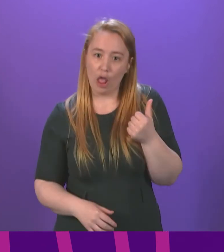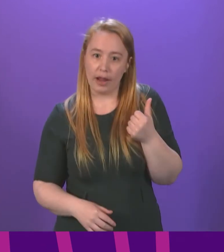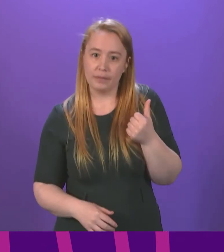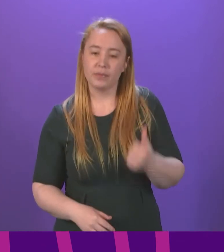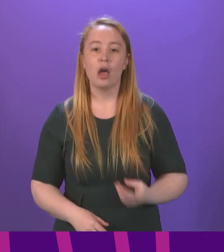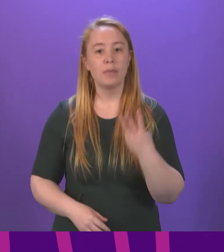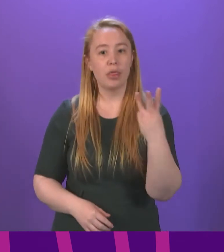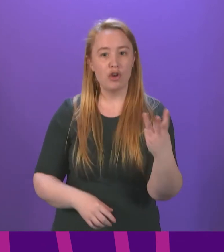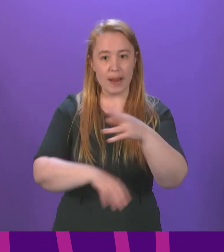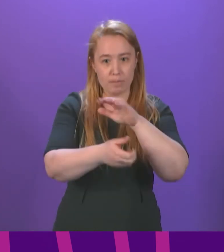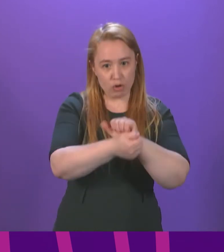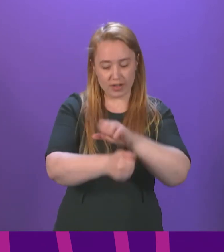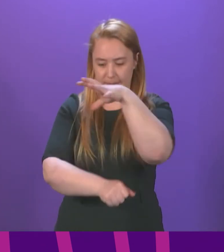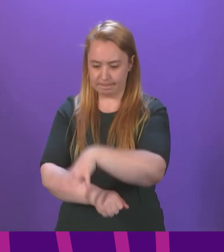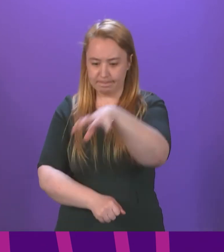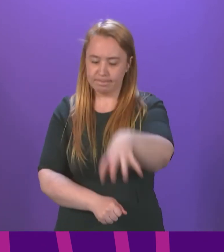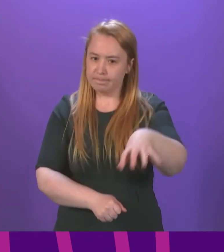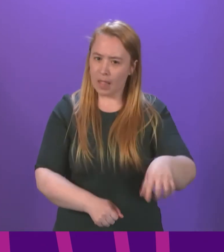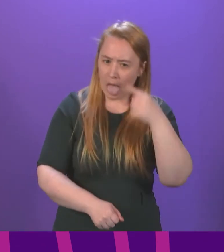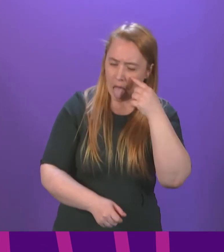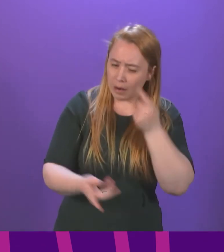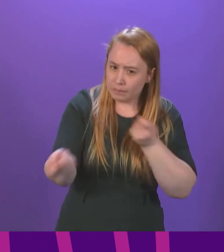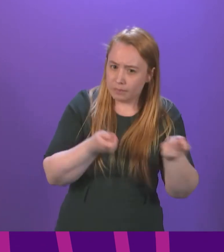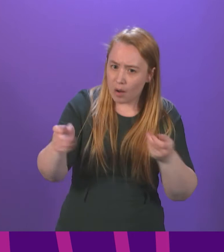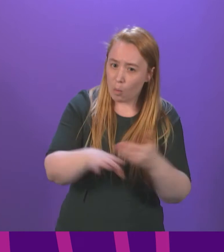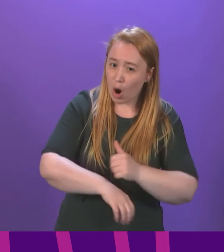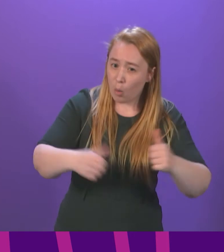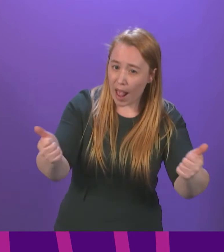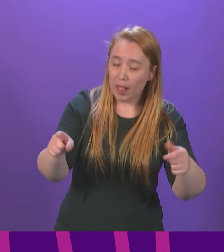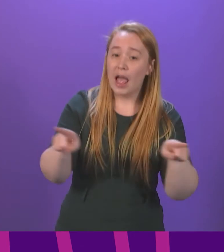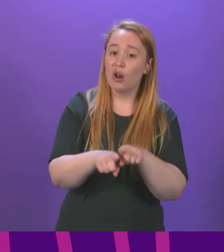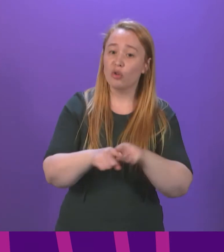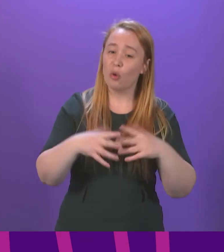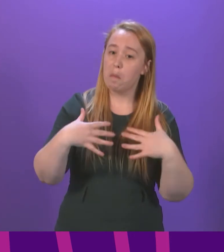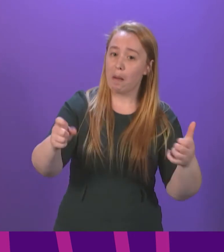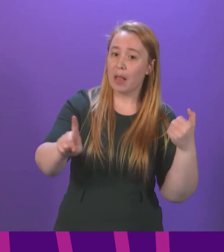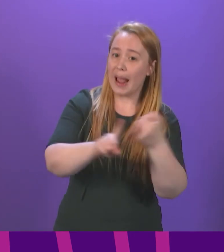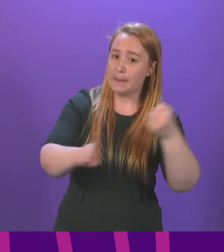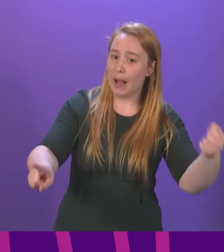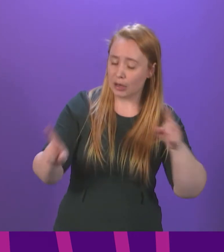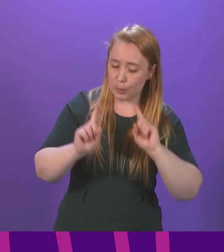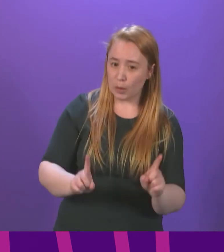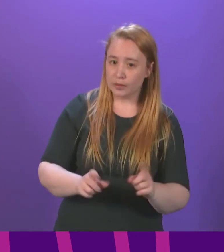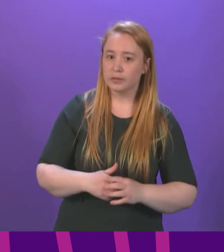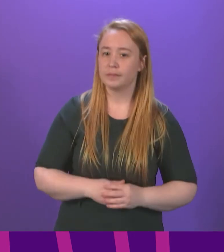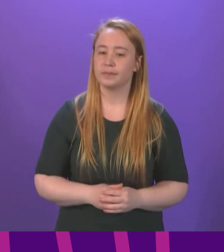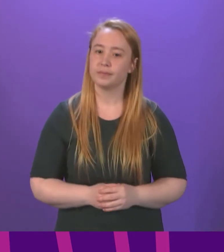prisons, so that we can assess the operational feasibility and public health impact of that type of testing.